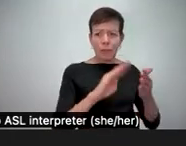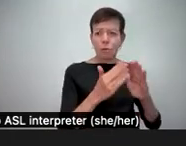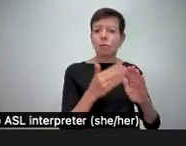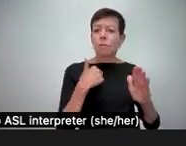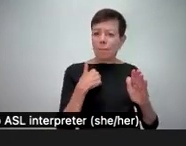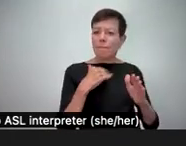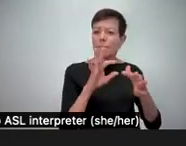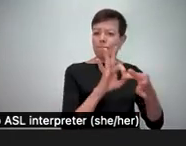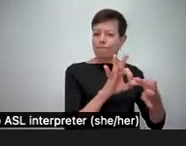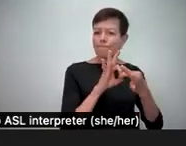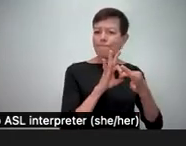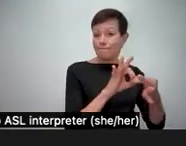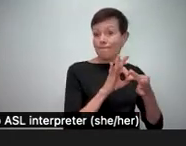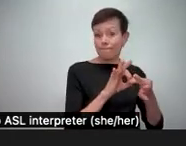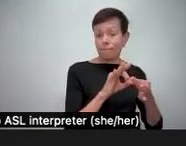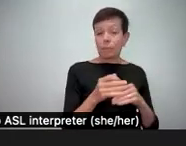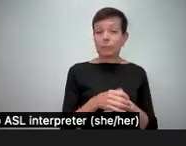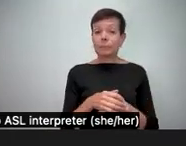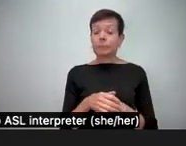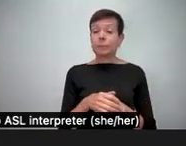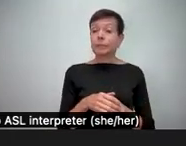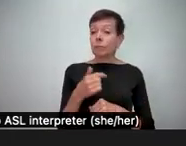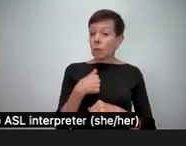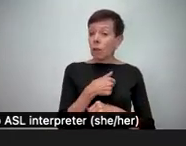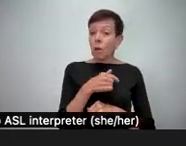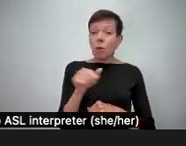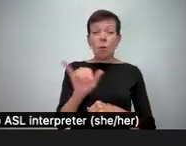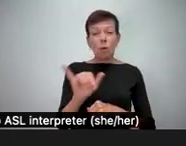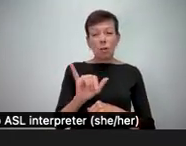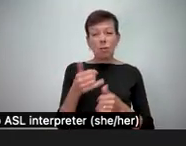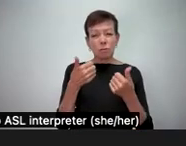Aligning with our commitment to EDIA, we always strive to work with applicants in a